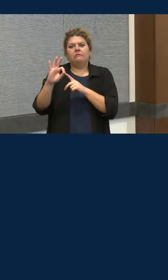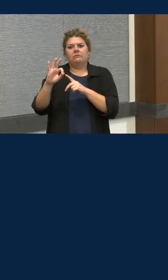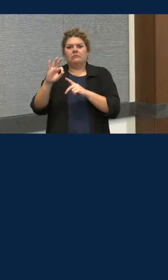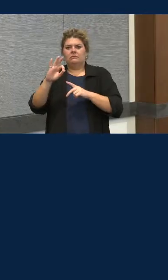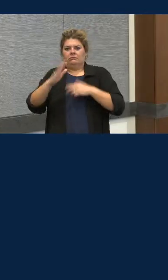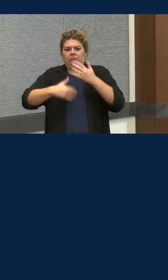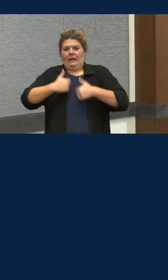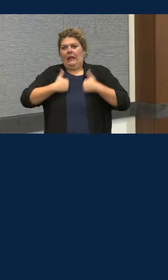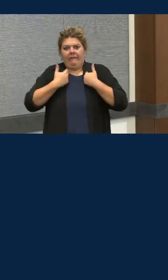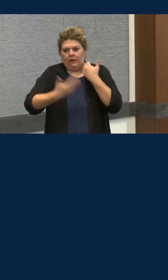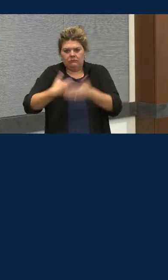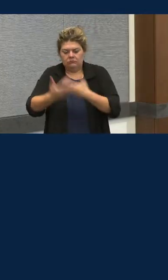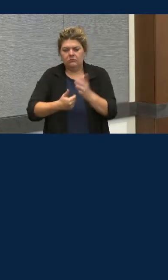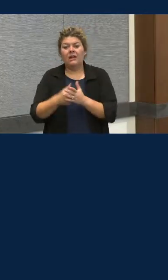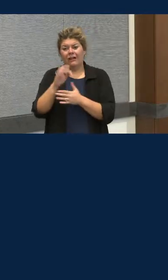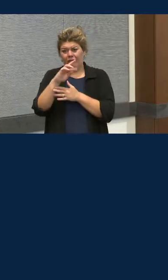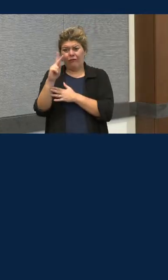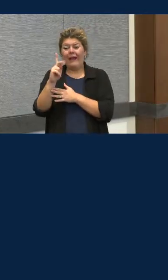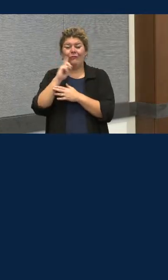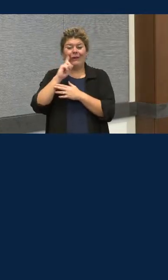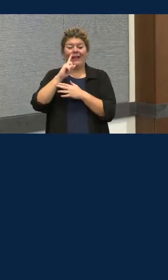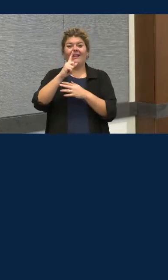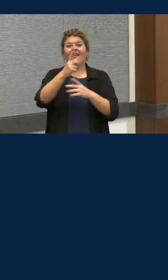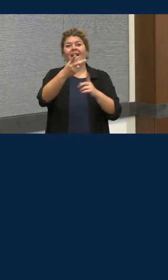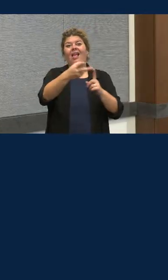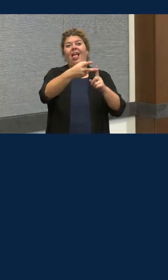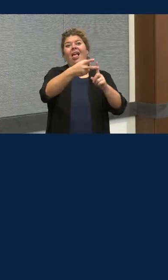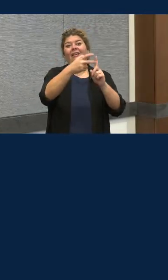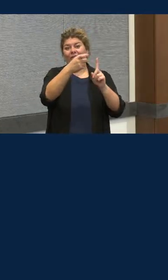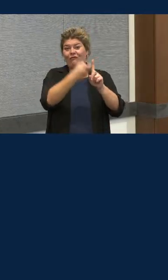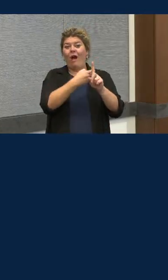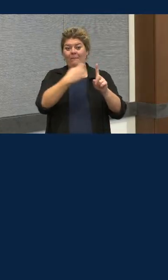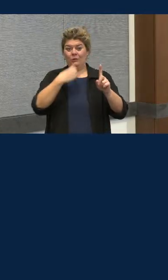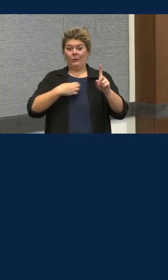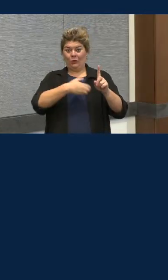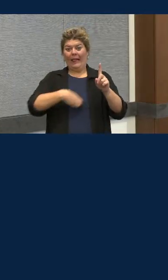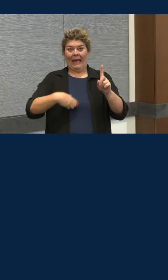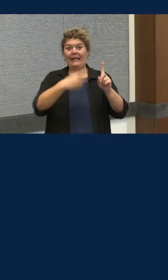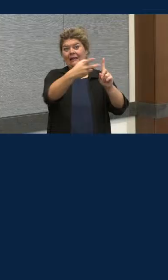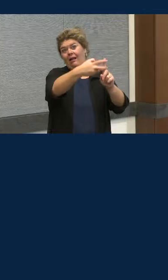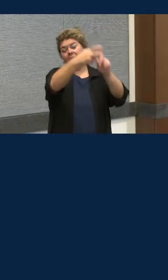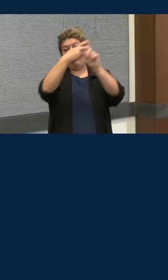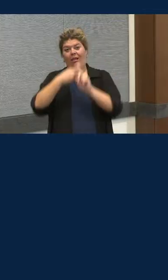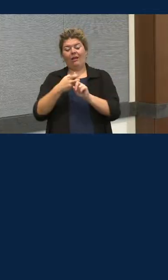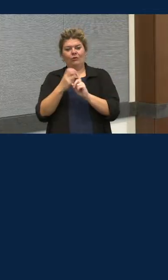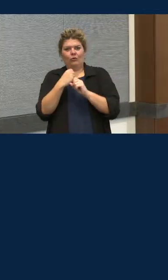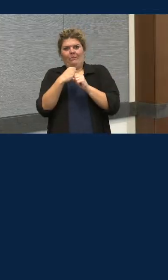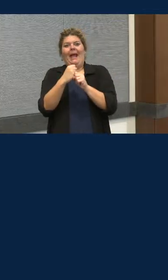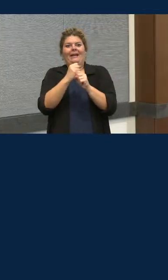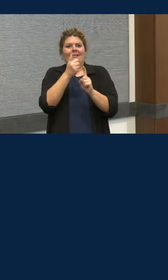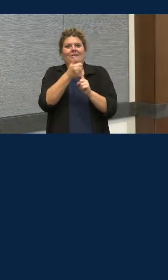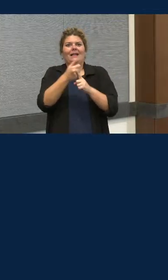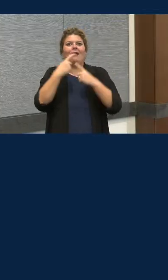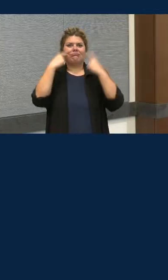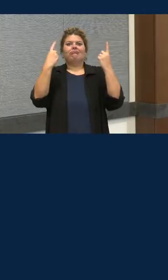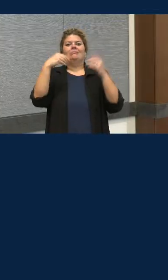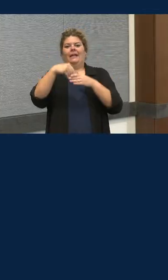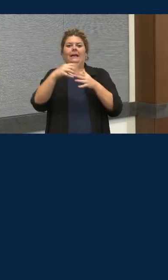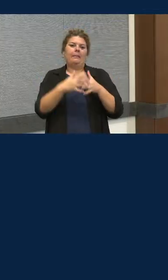carried frank out of Switzerland